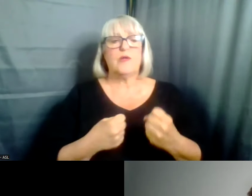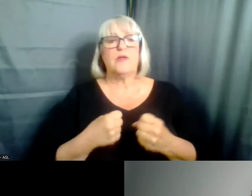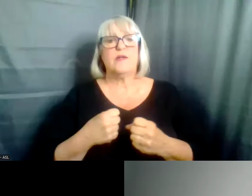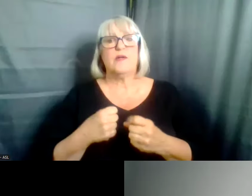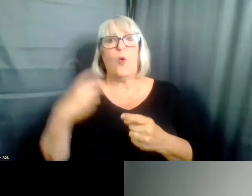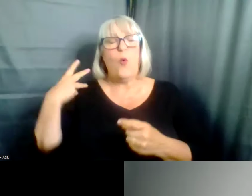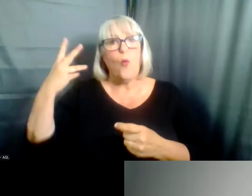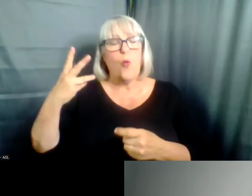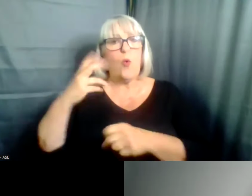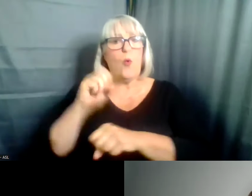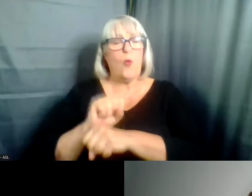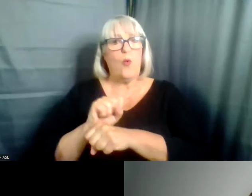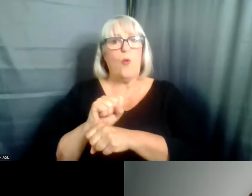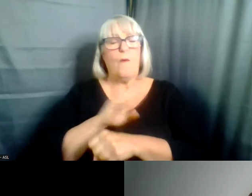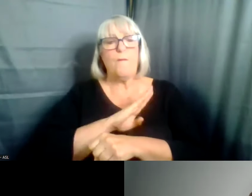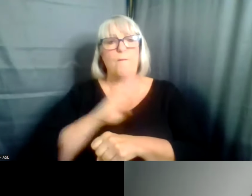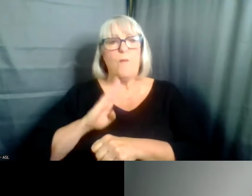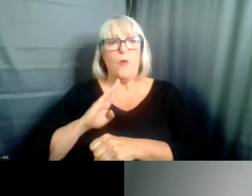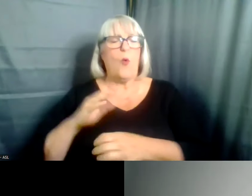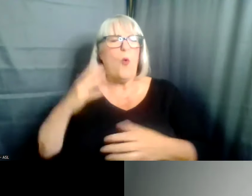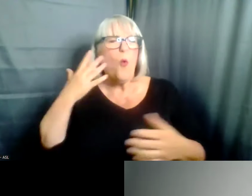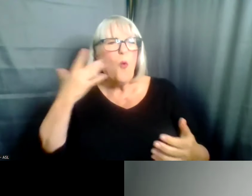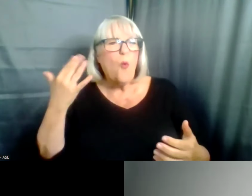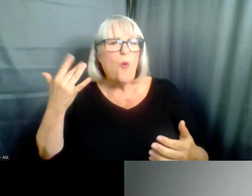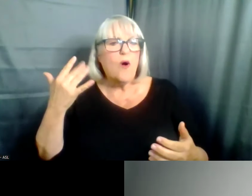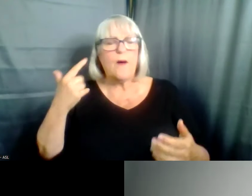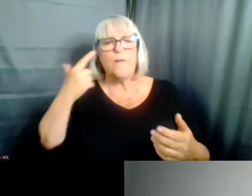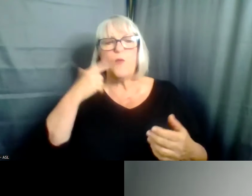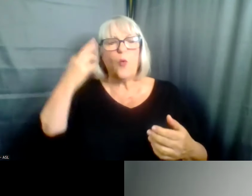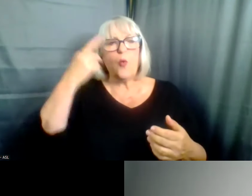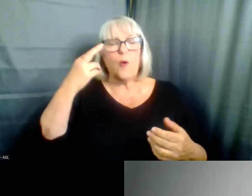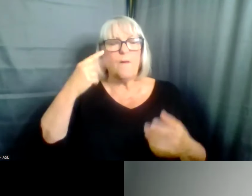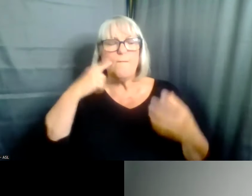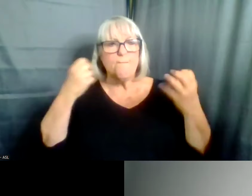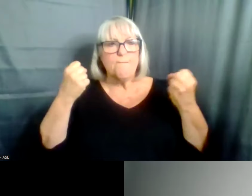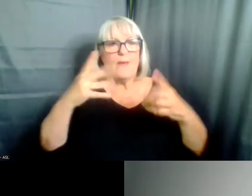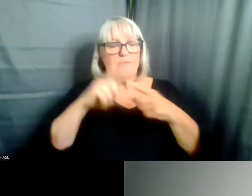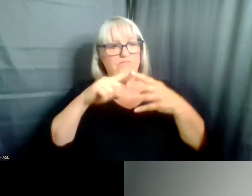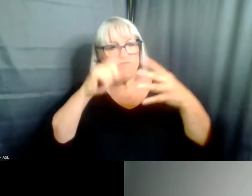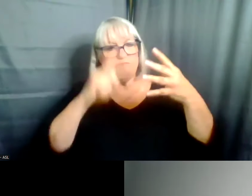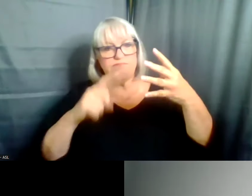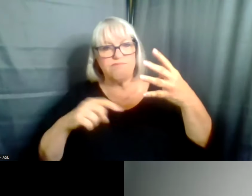The reason for that is because there are so many different players and moving parts that